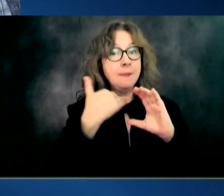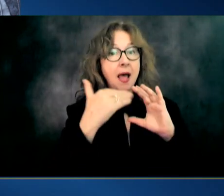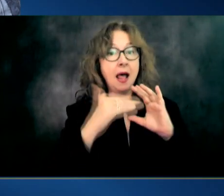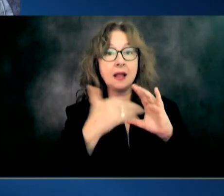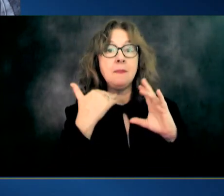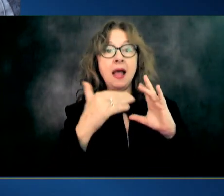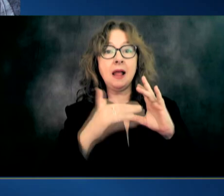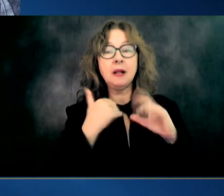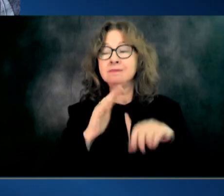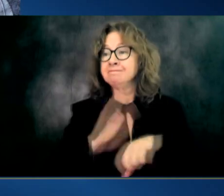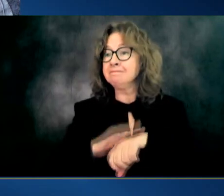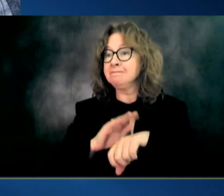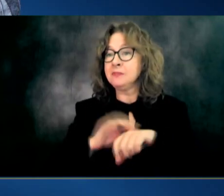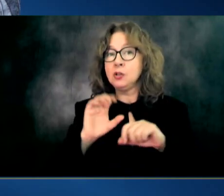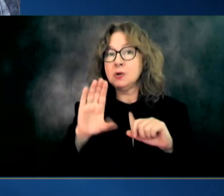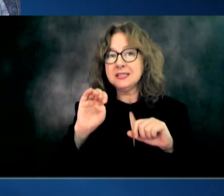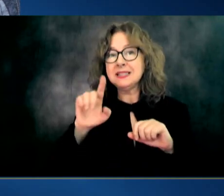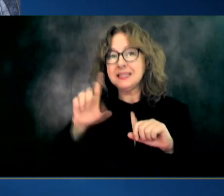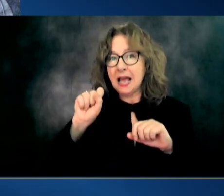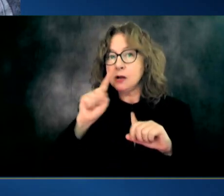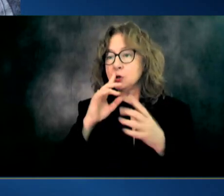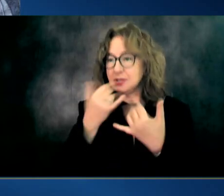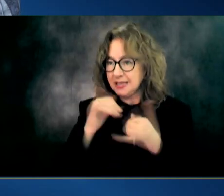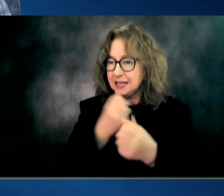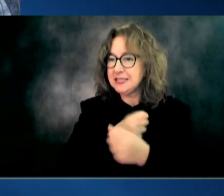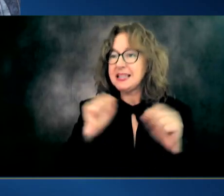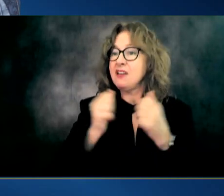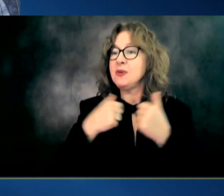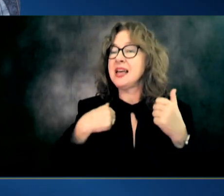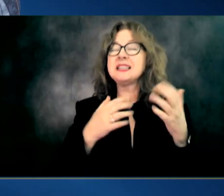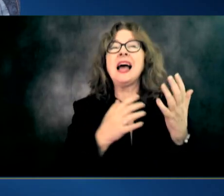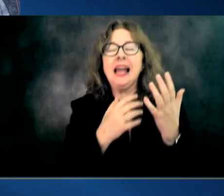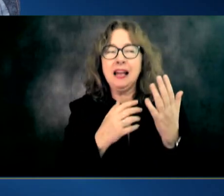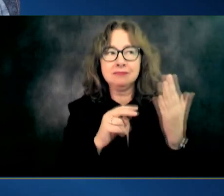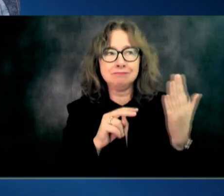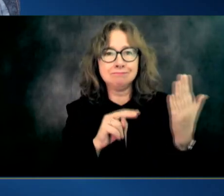still safe with us." And I'm just -- I can't believe it sometimes.